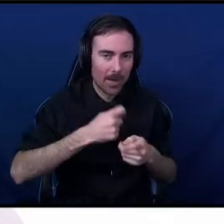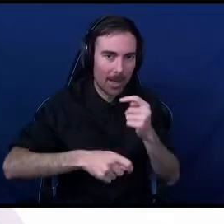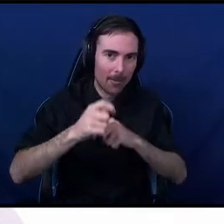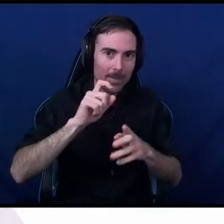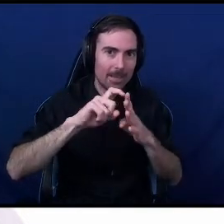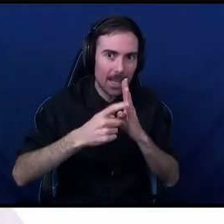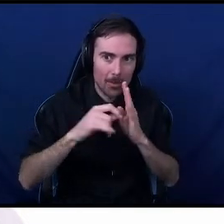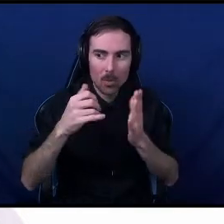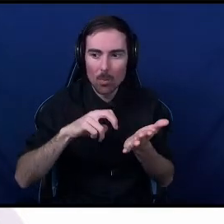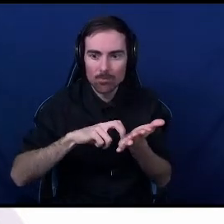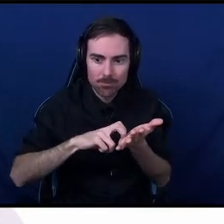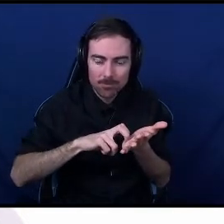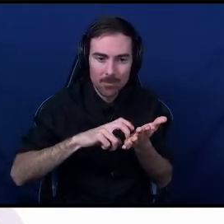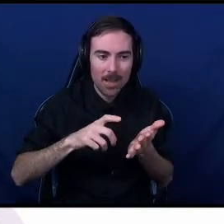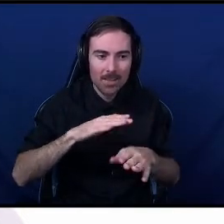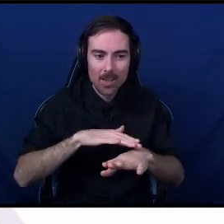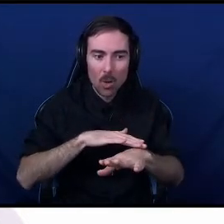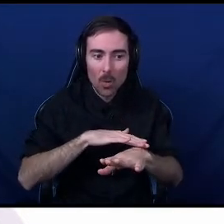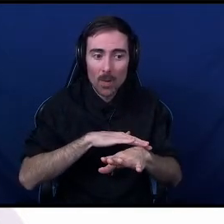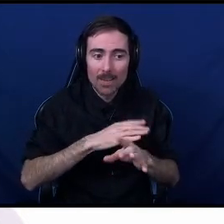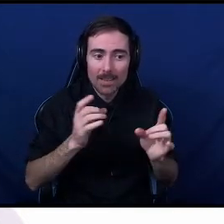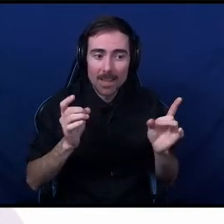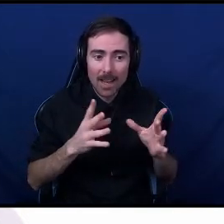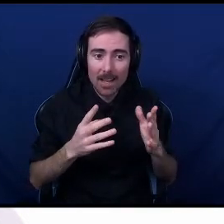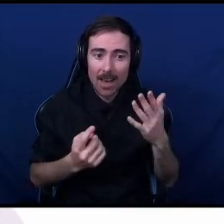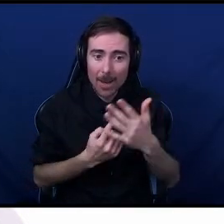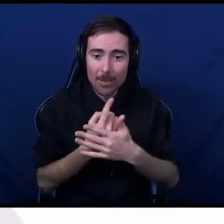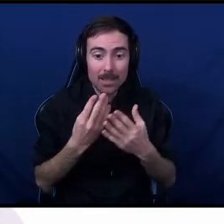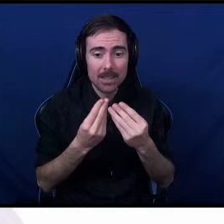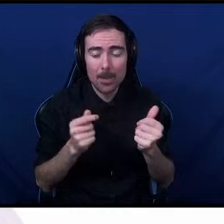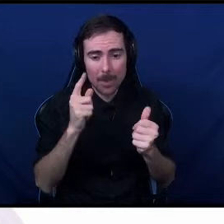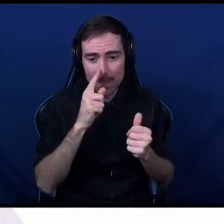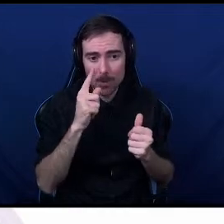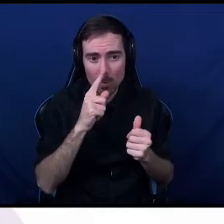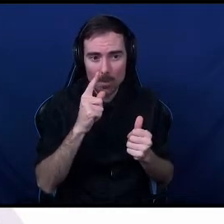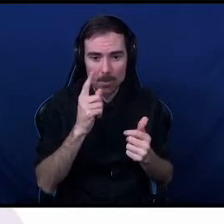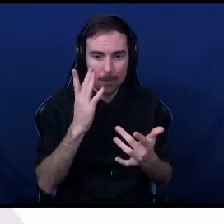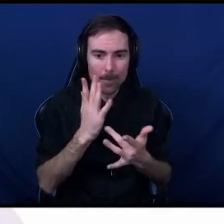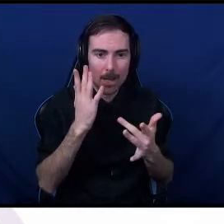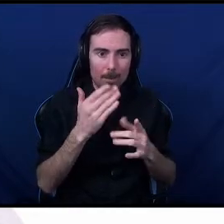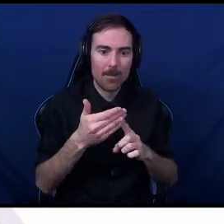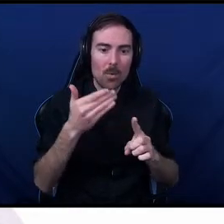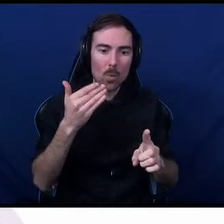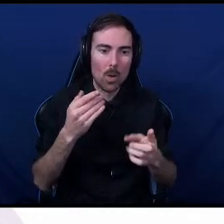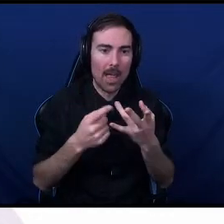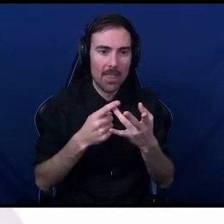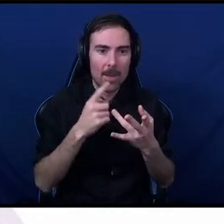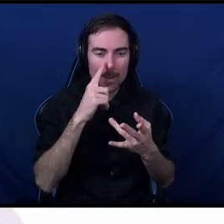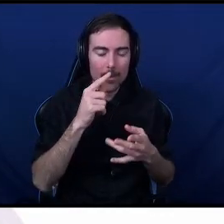creeps up on a lot of us a lot. Some of us have we got there well before everyone else. And that's why we understand why